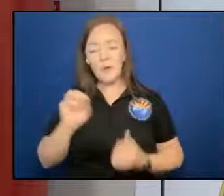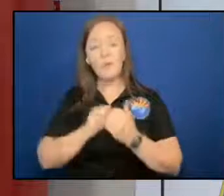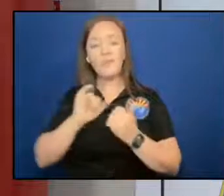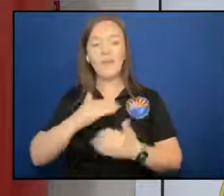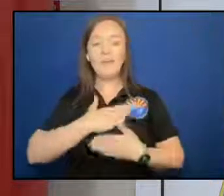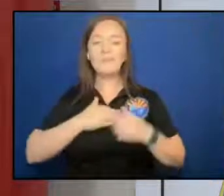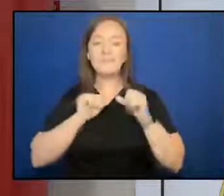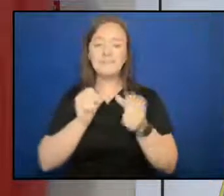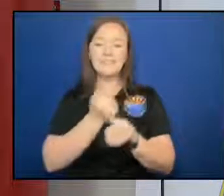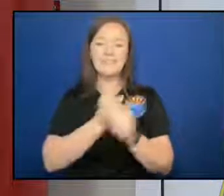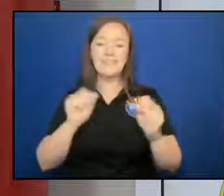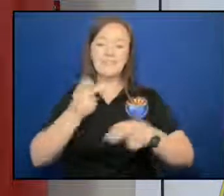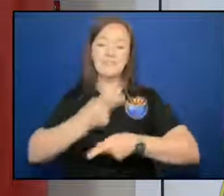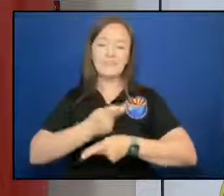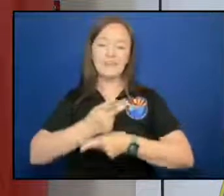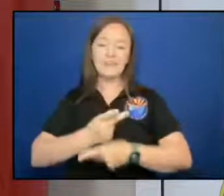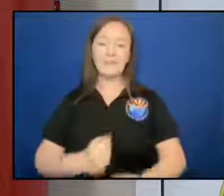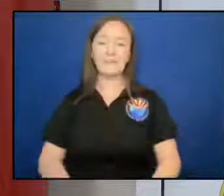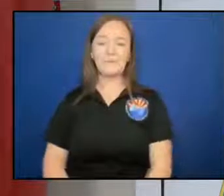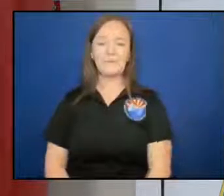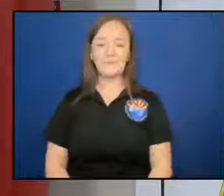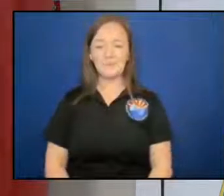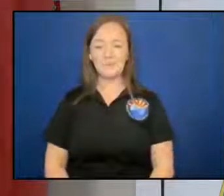REALLY GET ON, AND FOLLOW ALL OF OUR RELEASES.